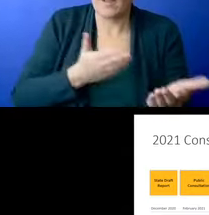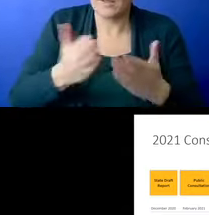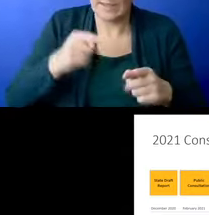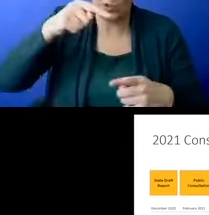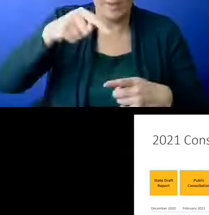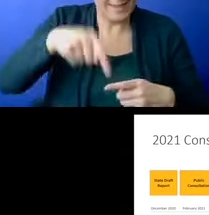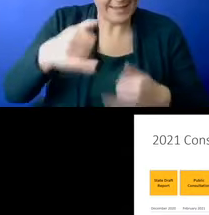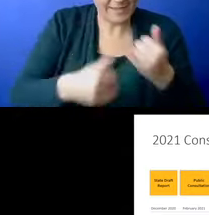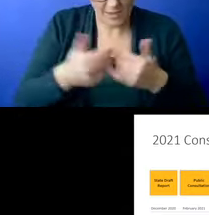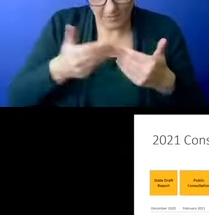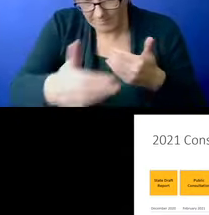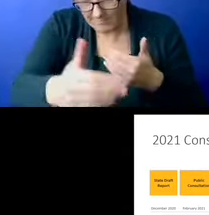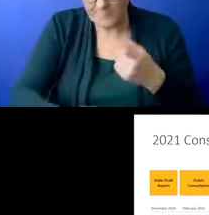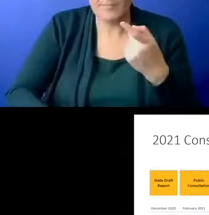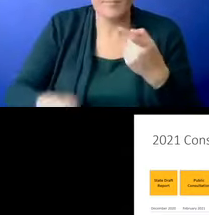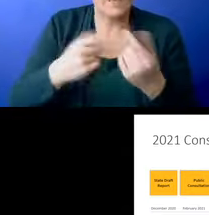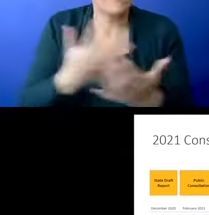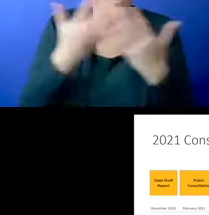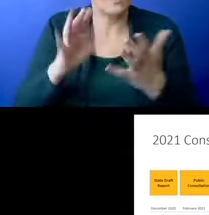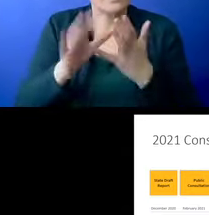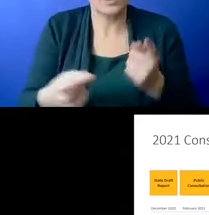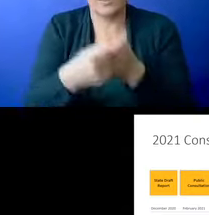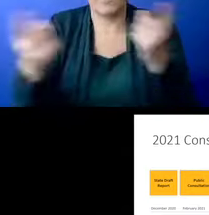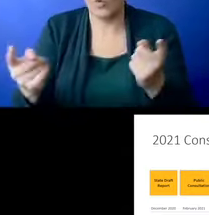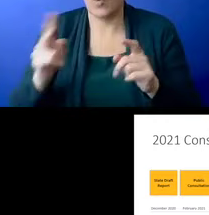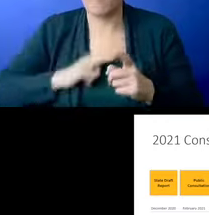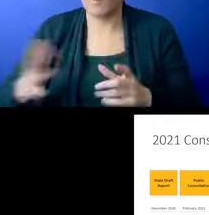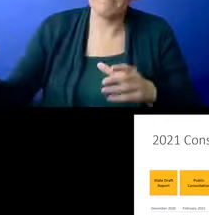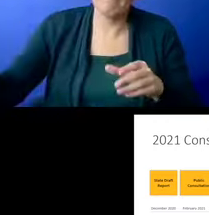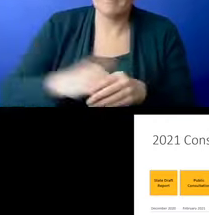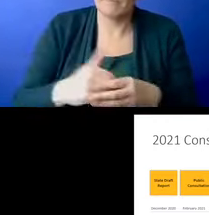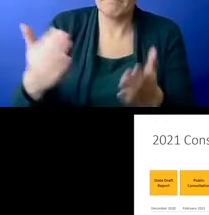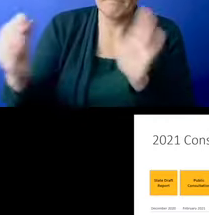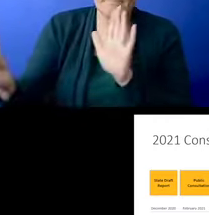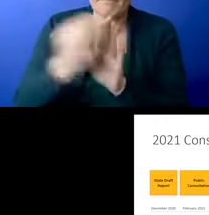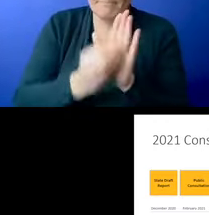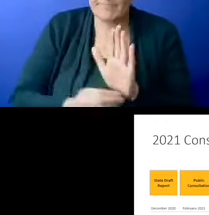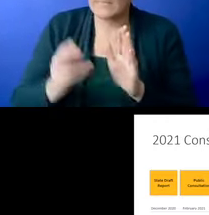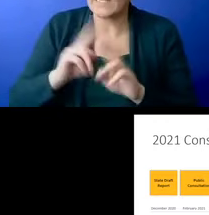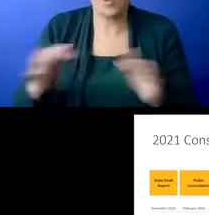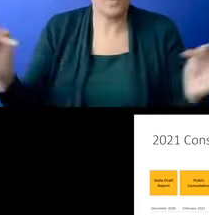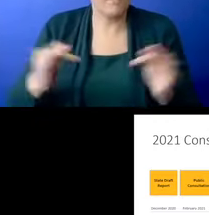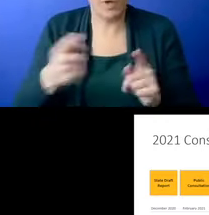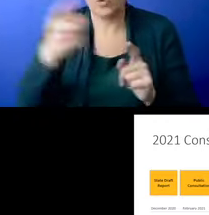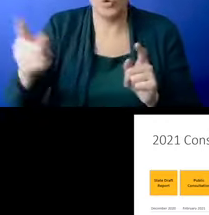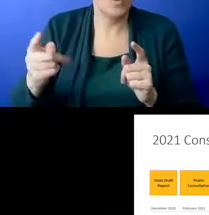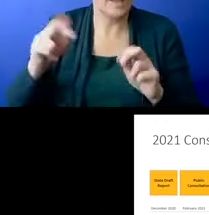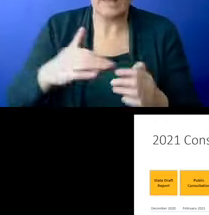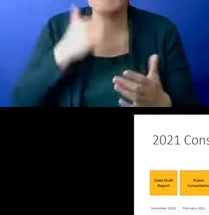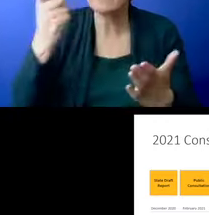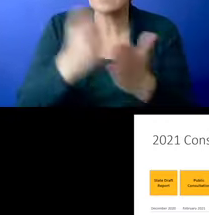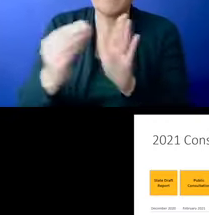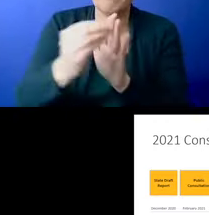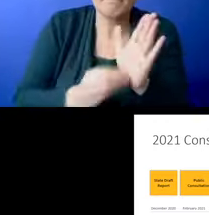There's lots of opportunity to have your voice heard, and don't be afraid to do that as many times as you see fit.